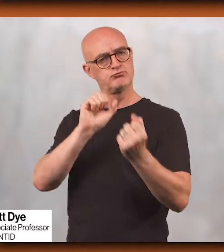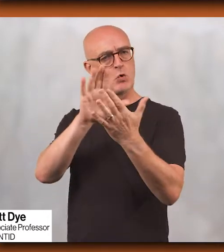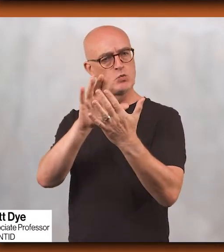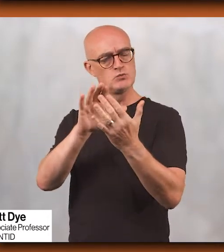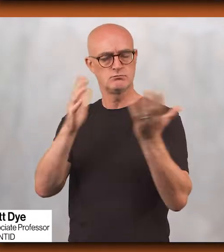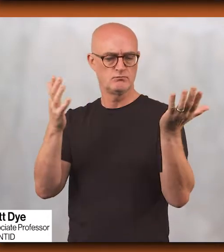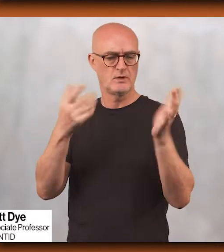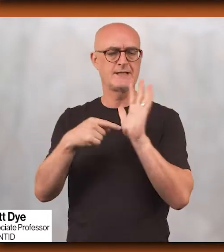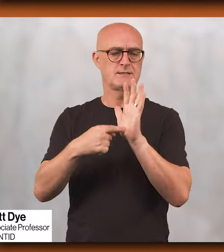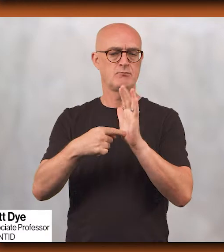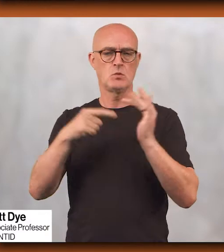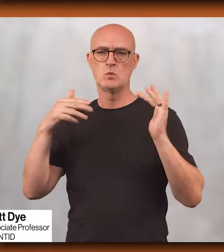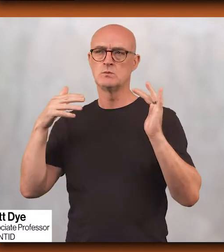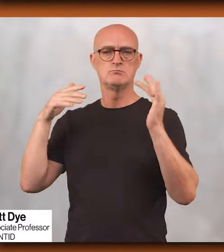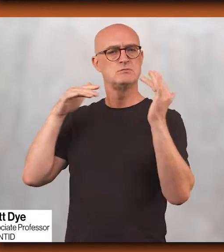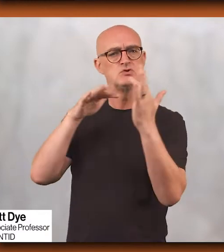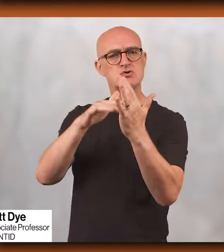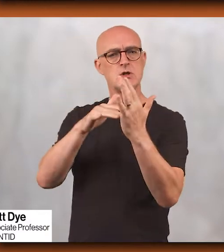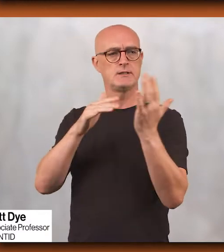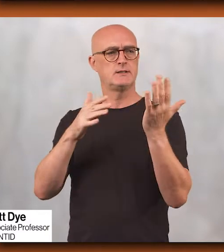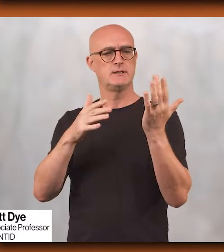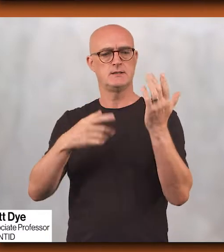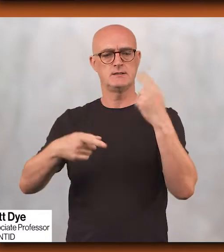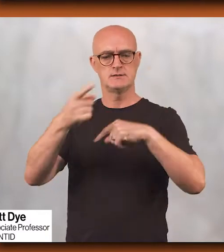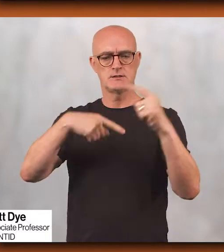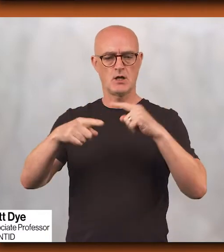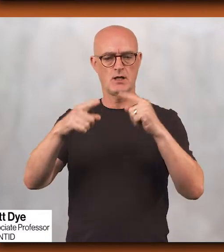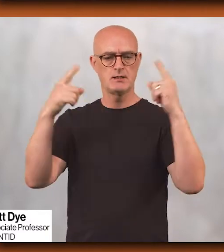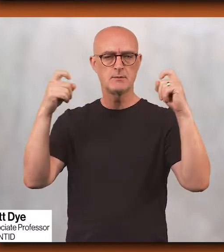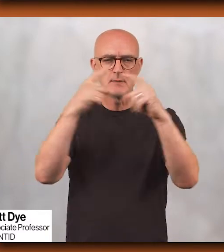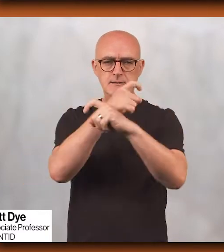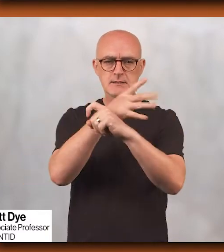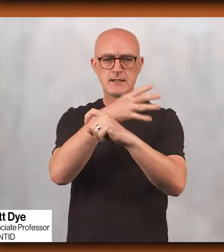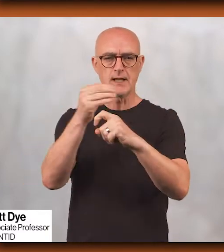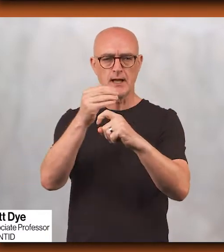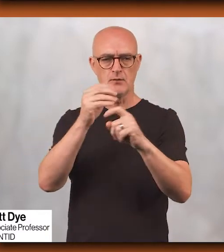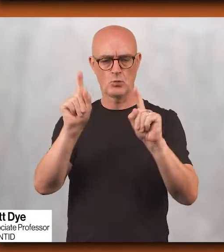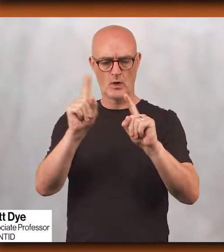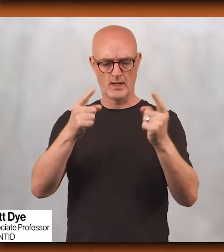between sign complexity and proximity to the face. Also, researchers have studied